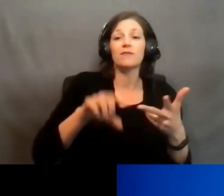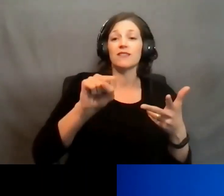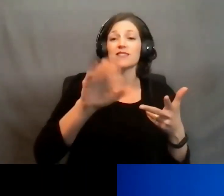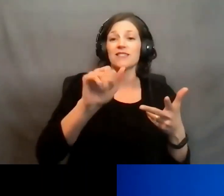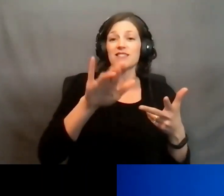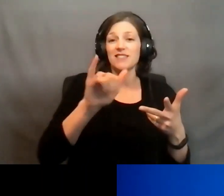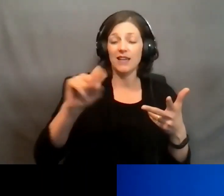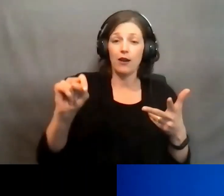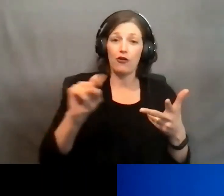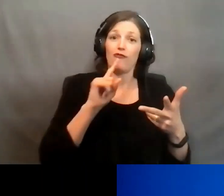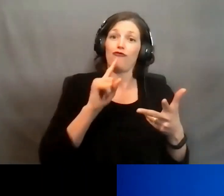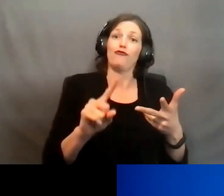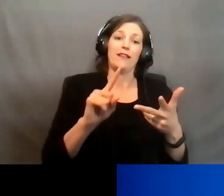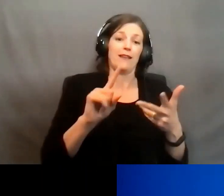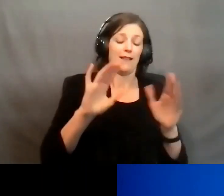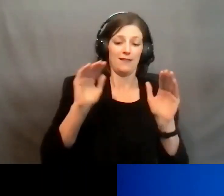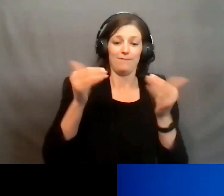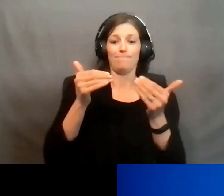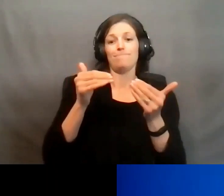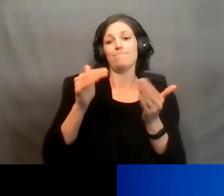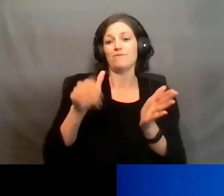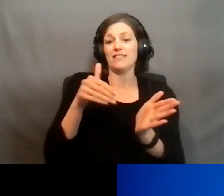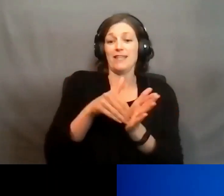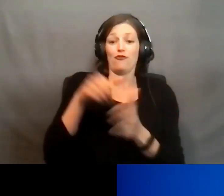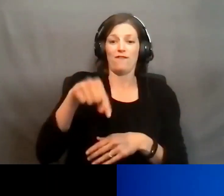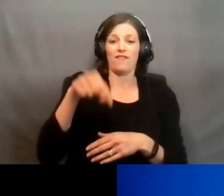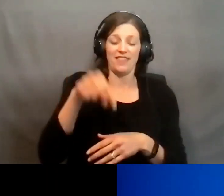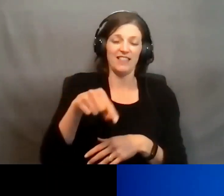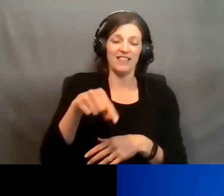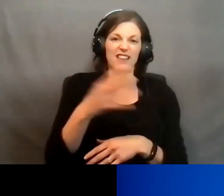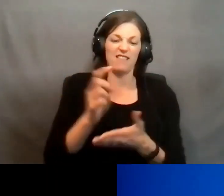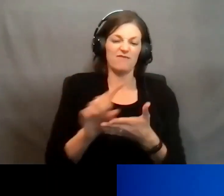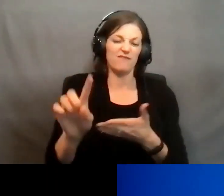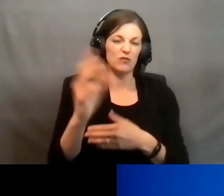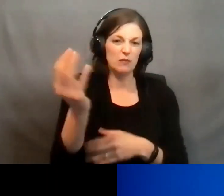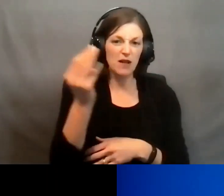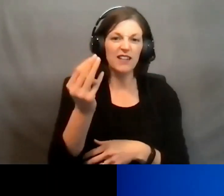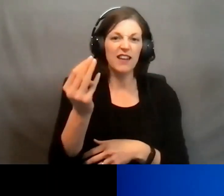13:46:20 that was within our 13:46:25 Monday and then also will be here Friday at the town 13:46:28 hall meeting.